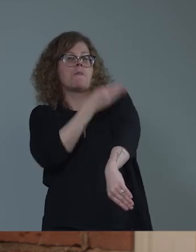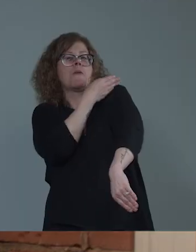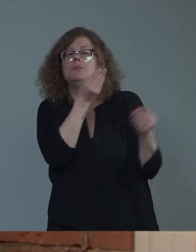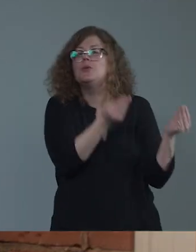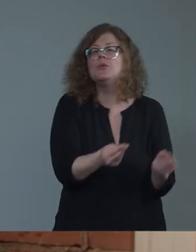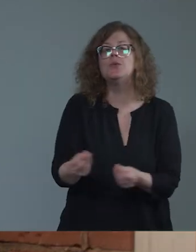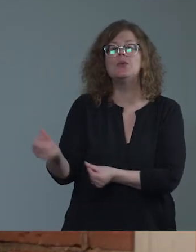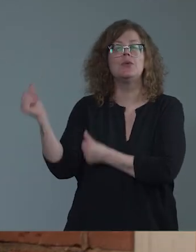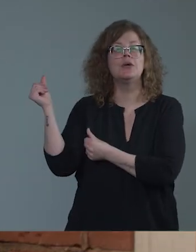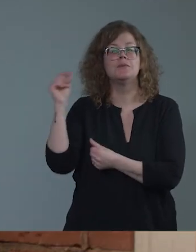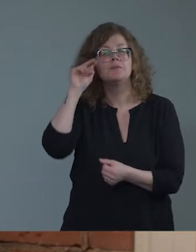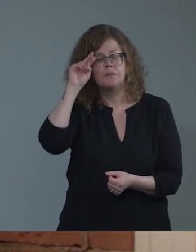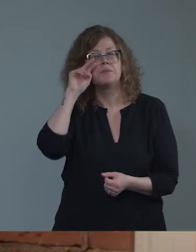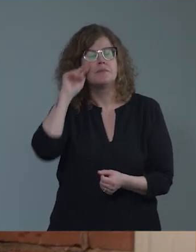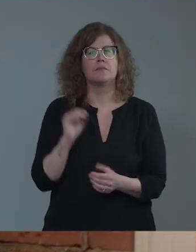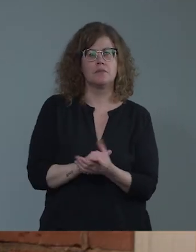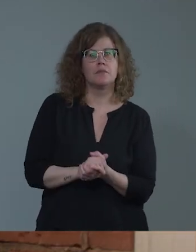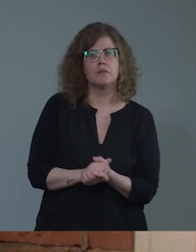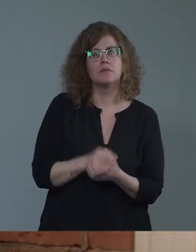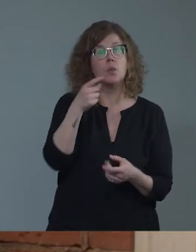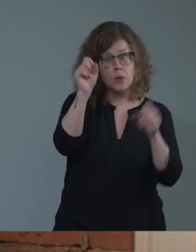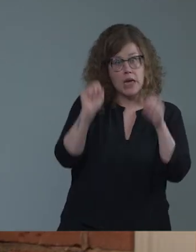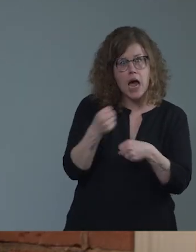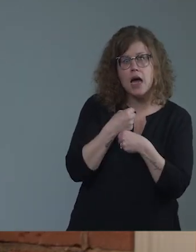And the more you evaluate each time you go through the process, the easier it's going